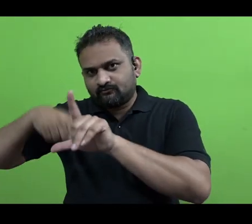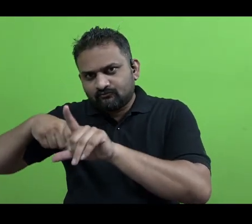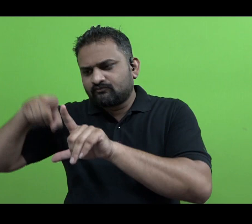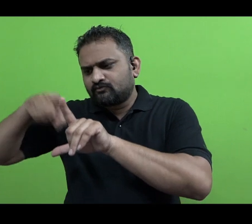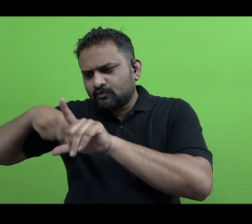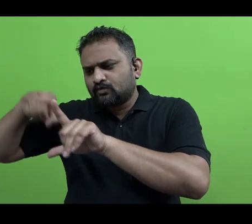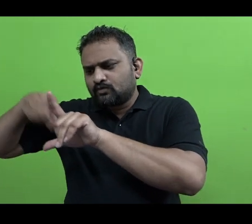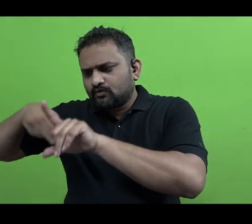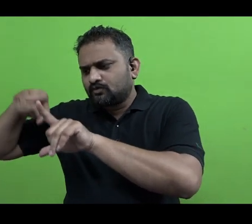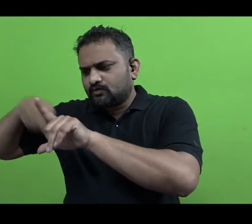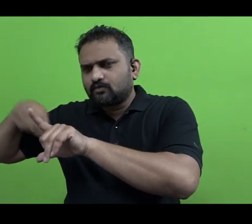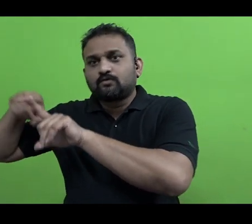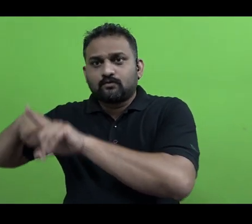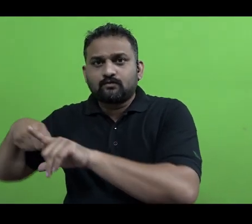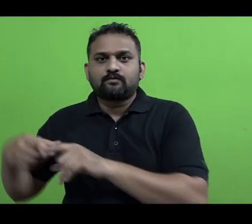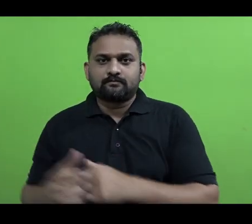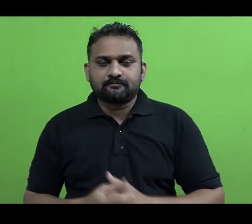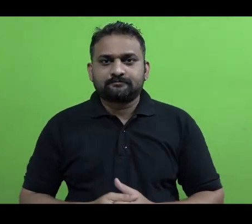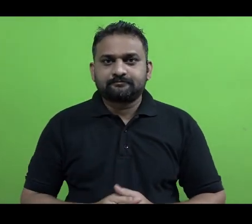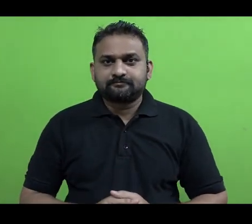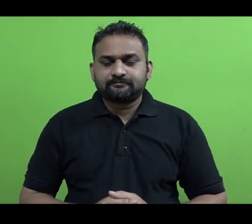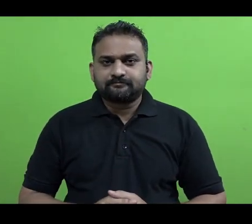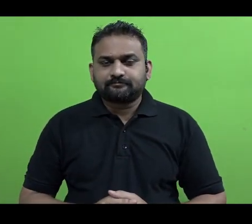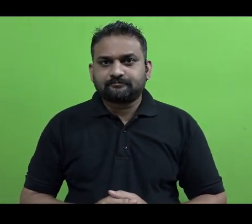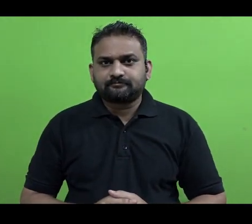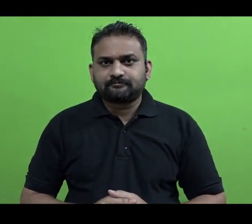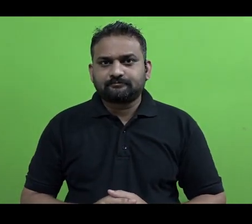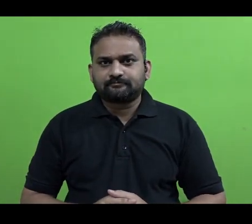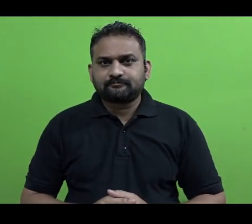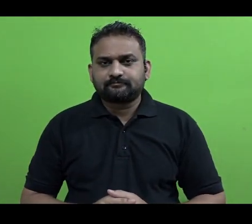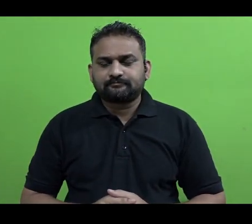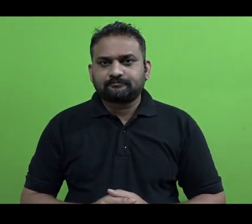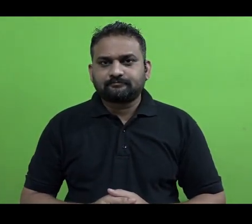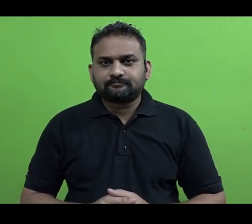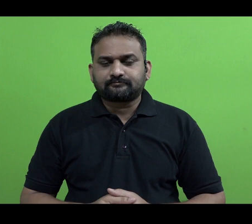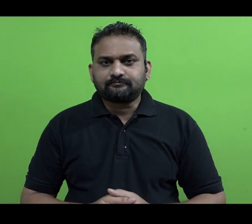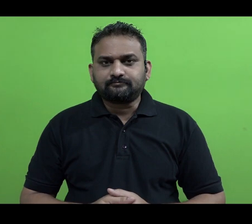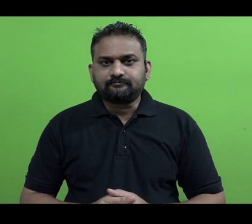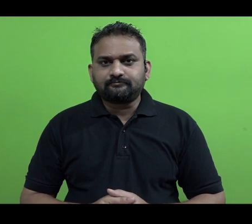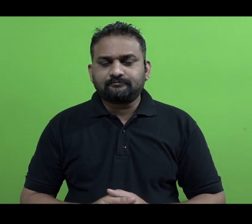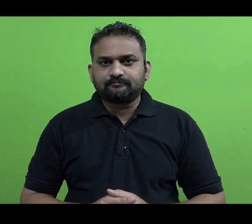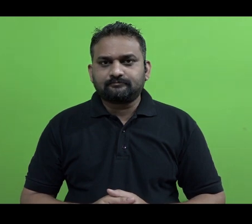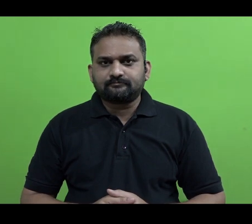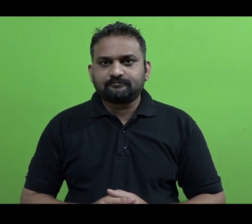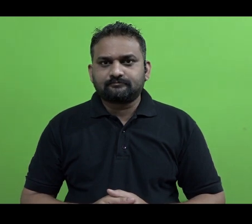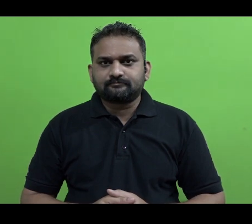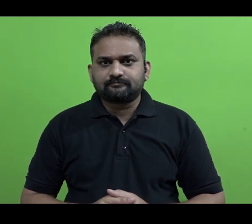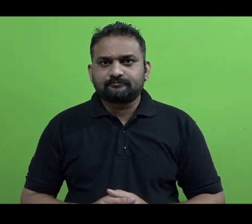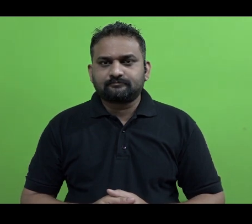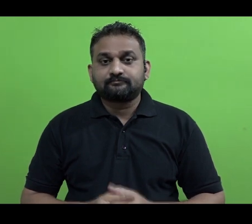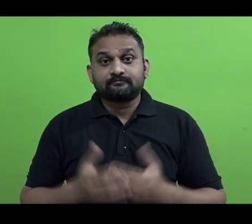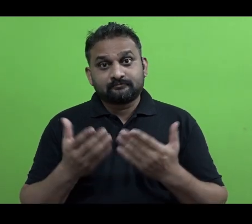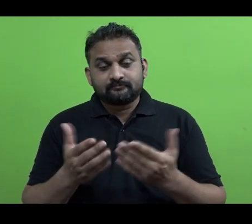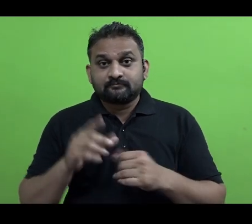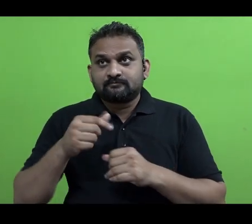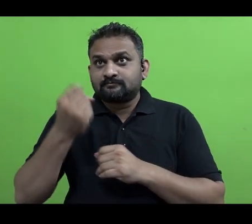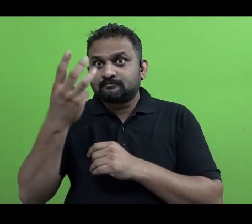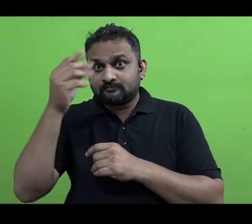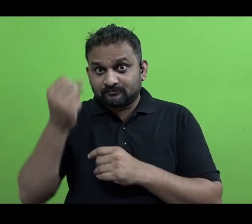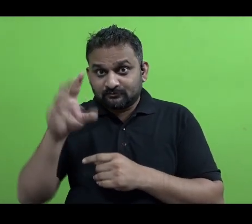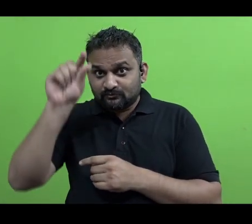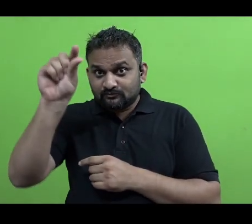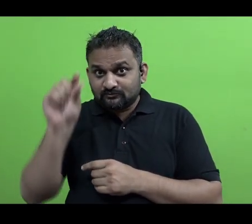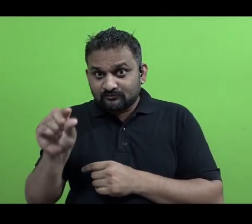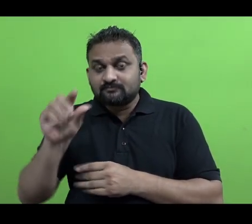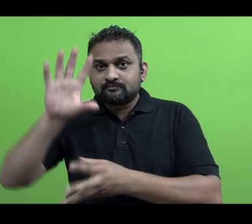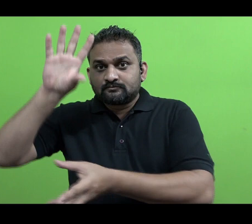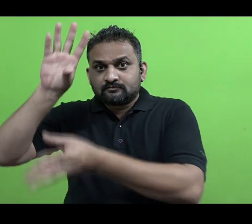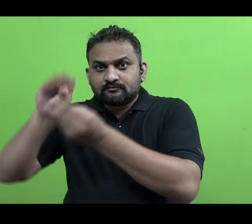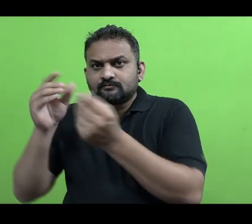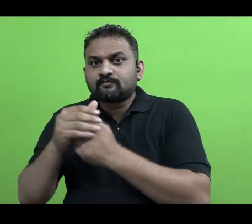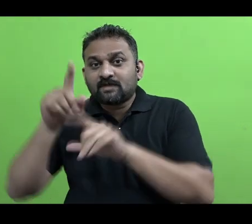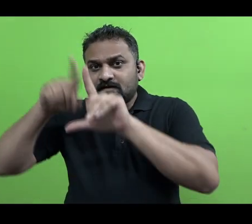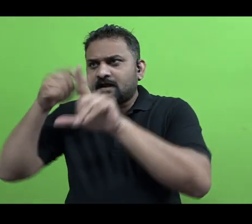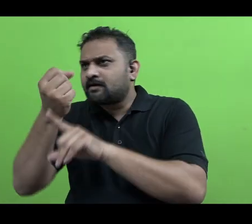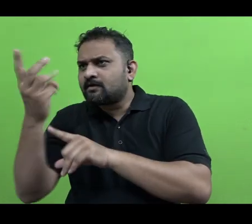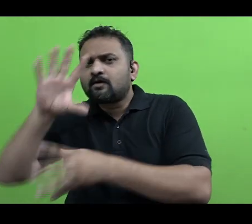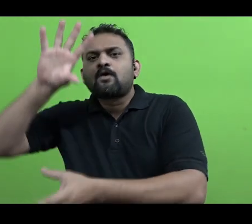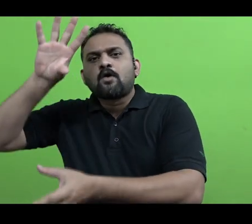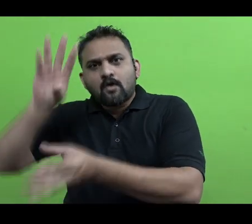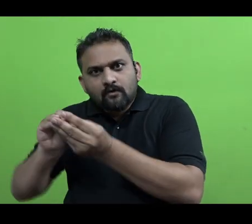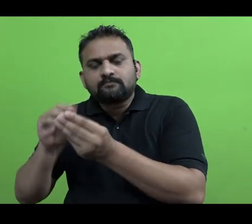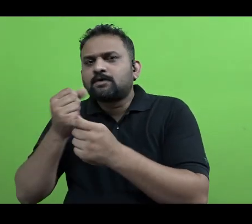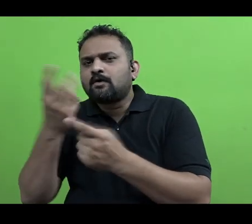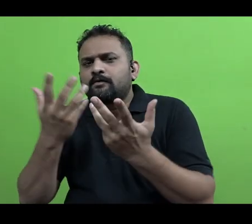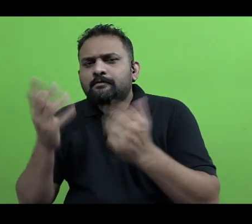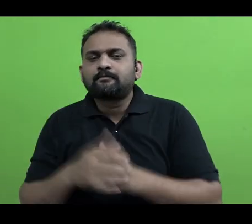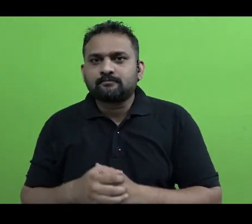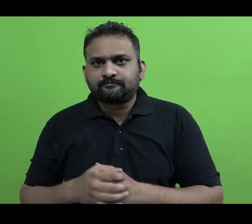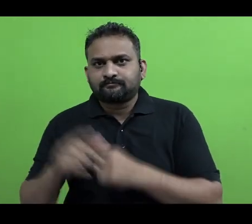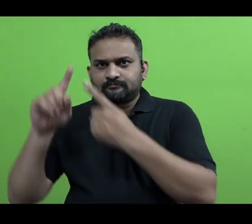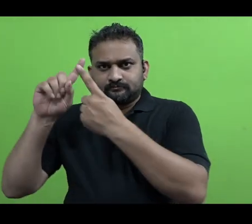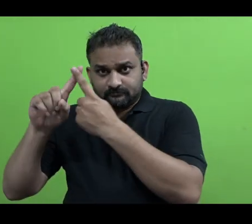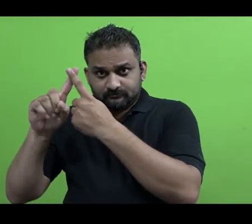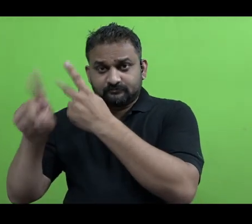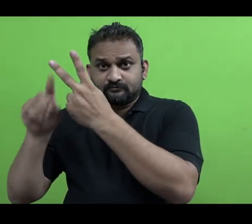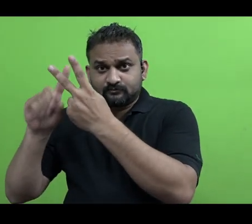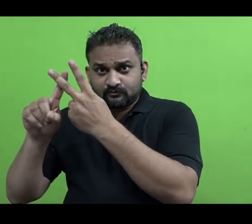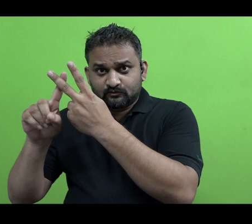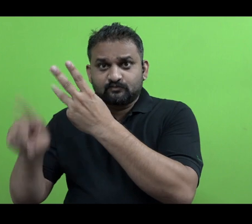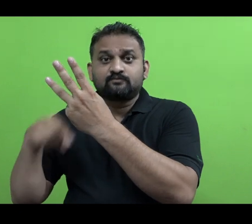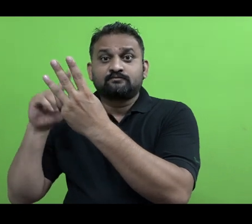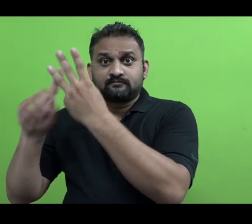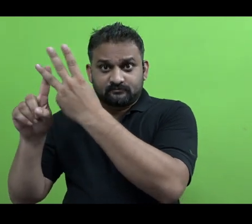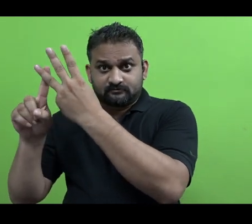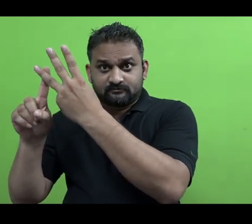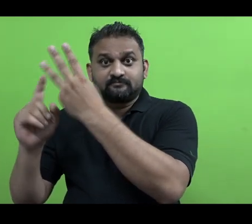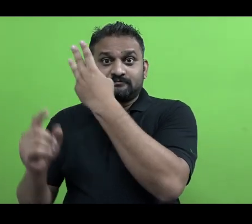one two three four five. Now to add the numbers we will count the lines all together one two